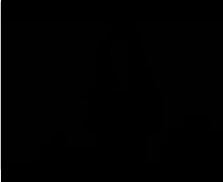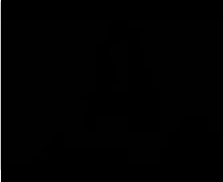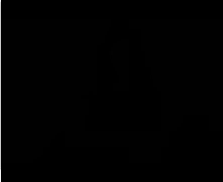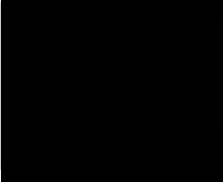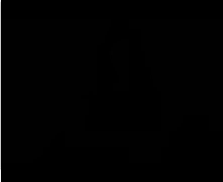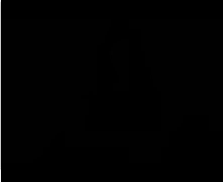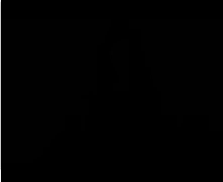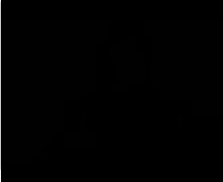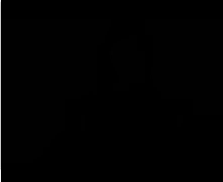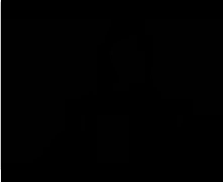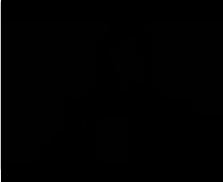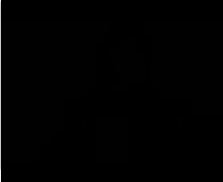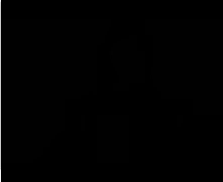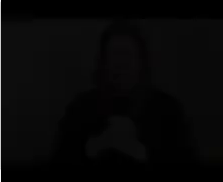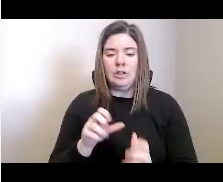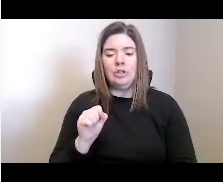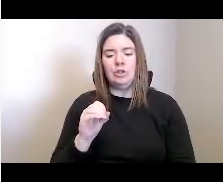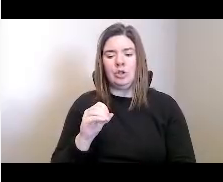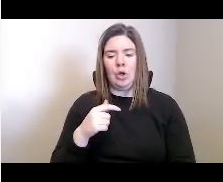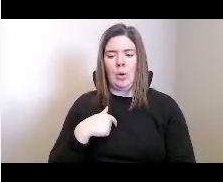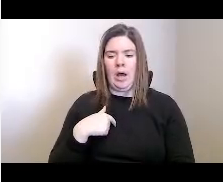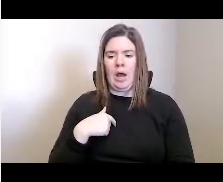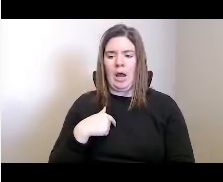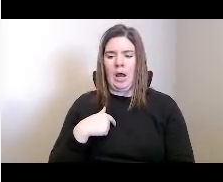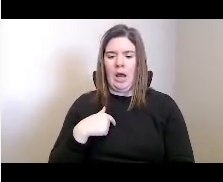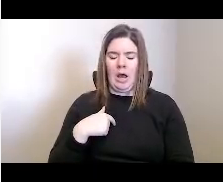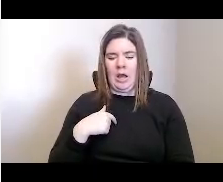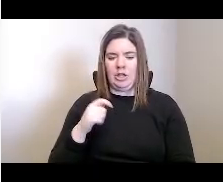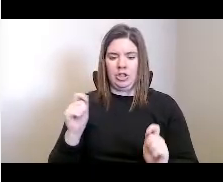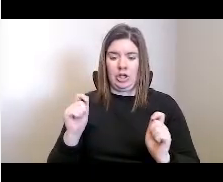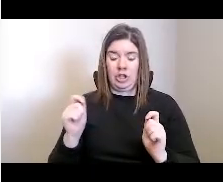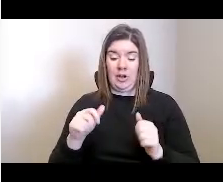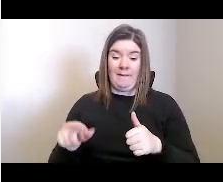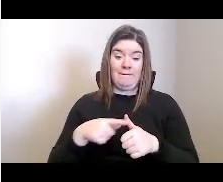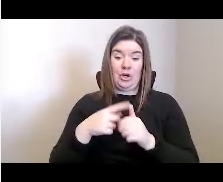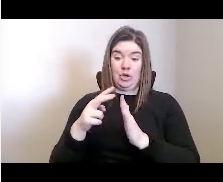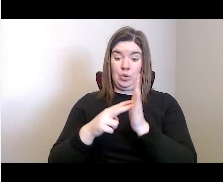So, I've arranged it so that the title's read first, then the four call outs,